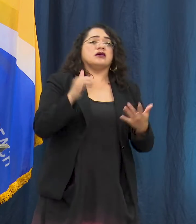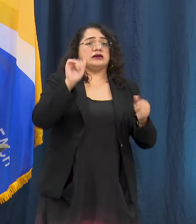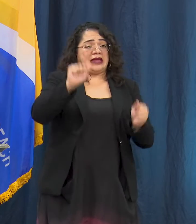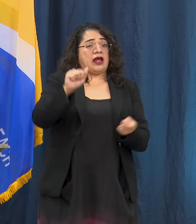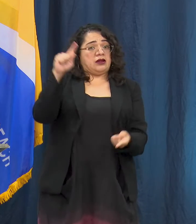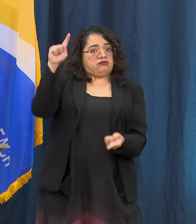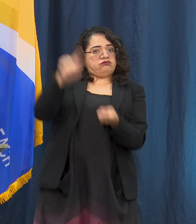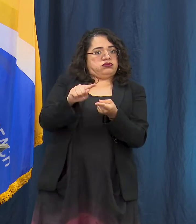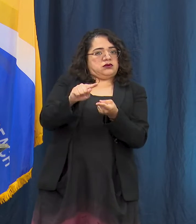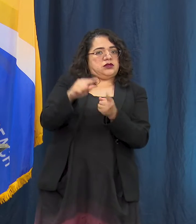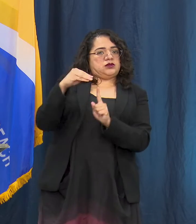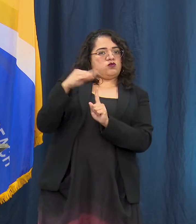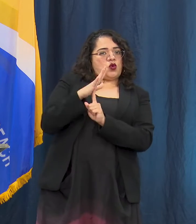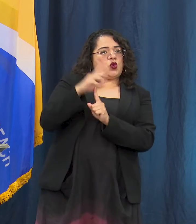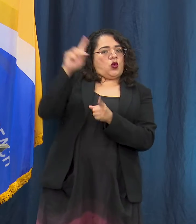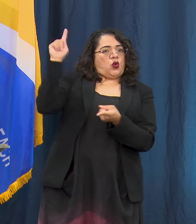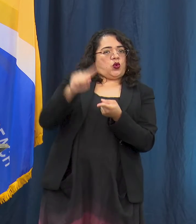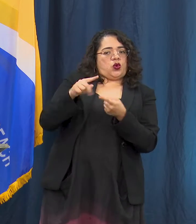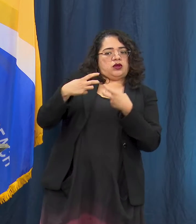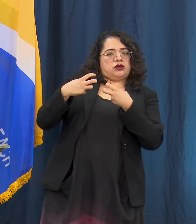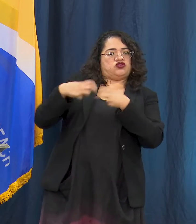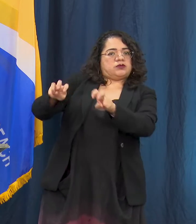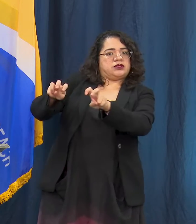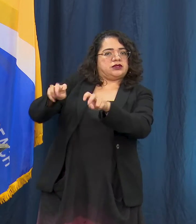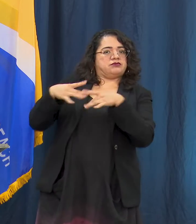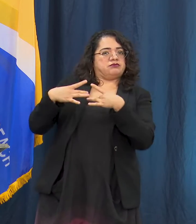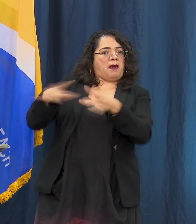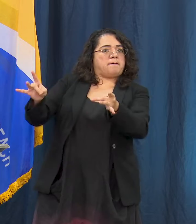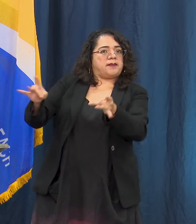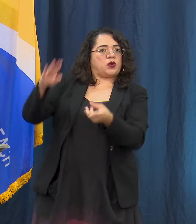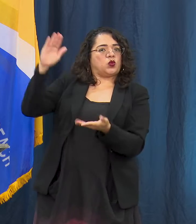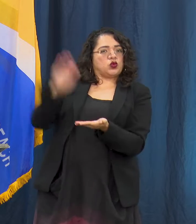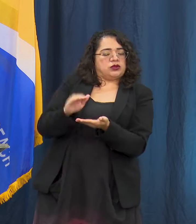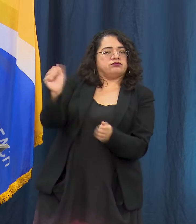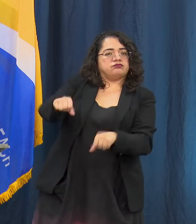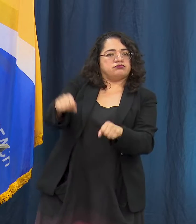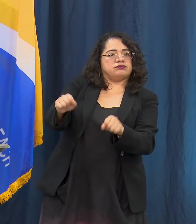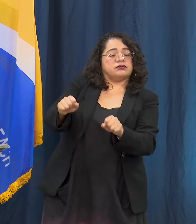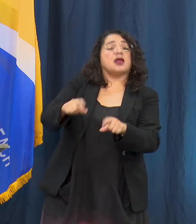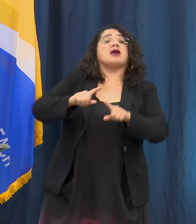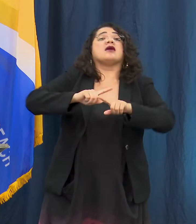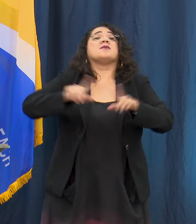That being said there is still risk so we ask you that when you are in protest